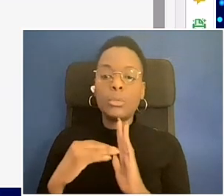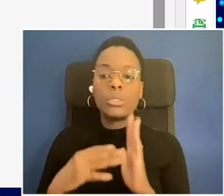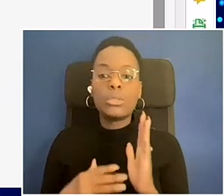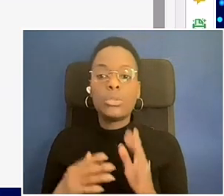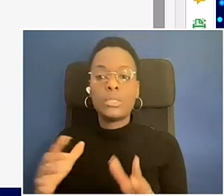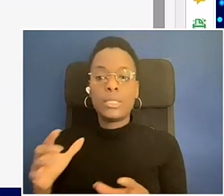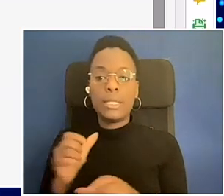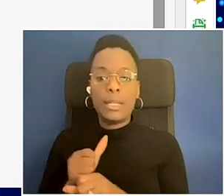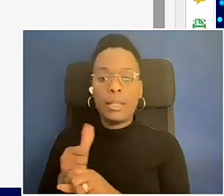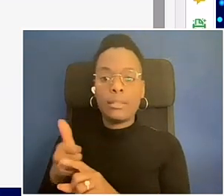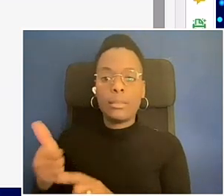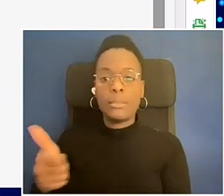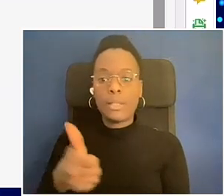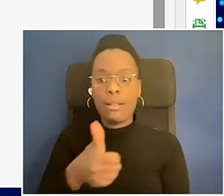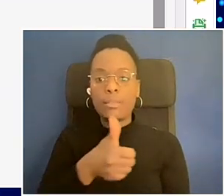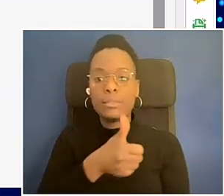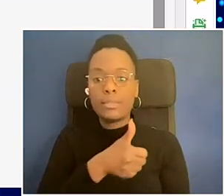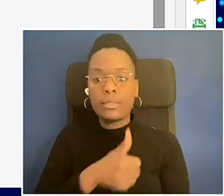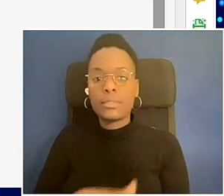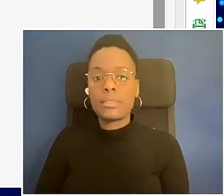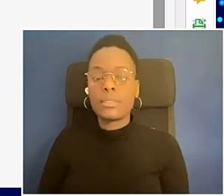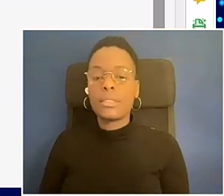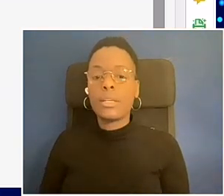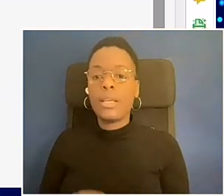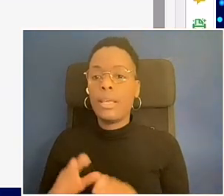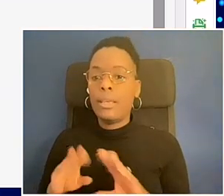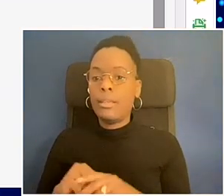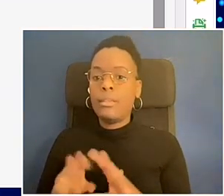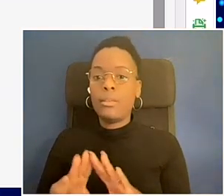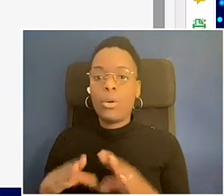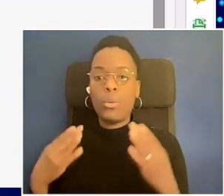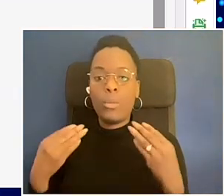on the open market, that most students